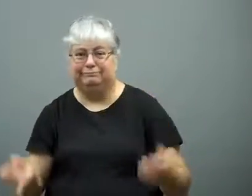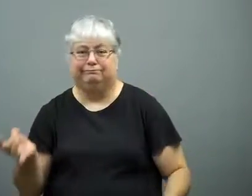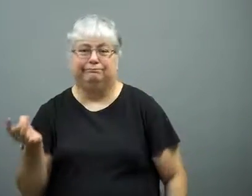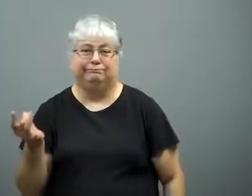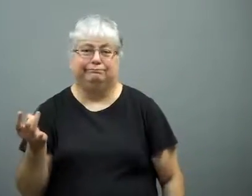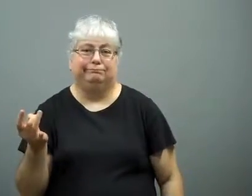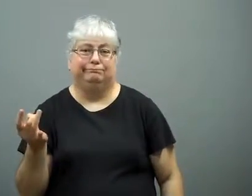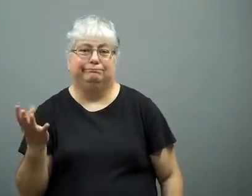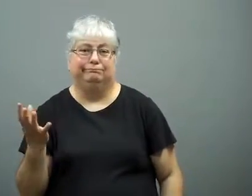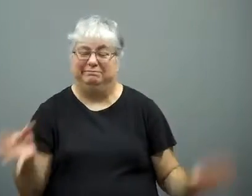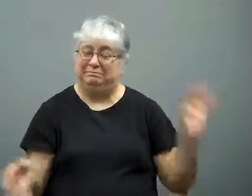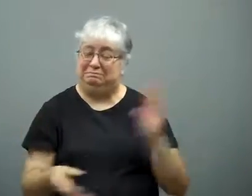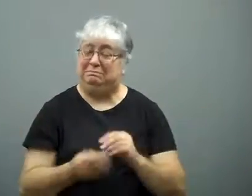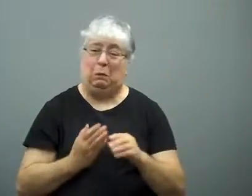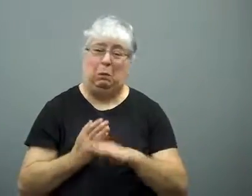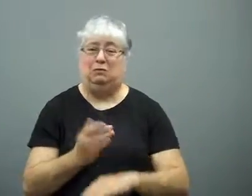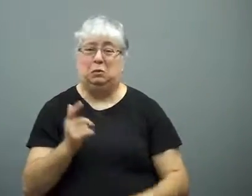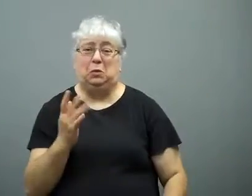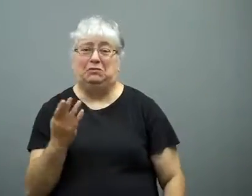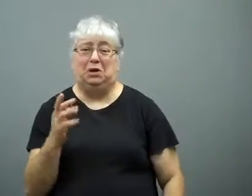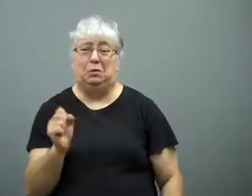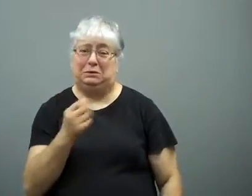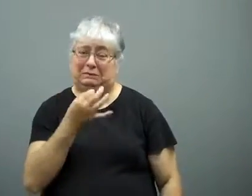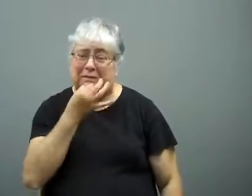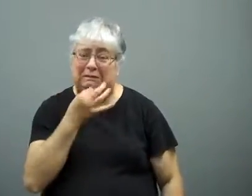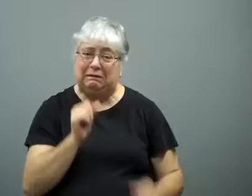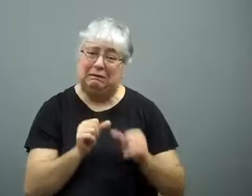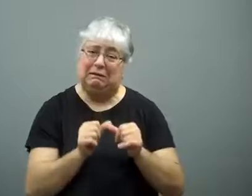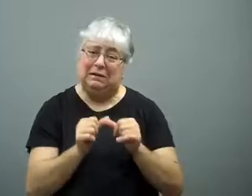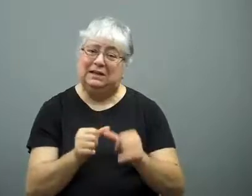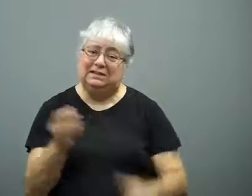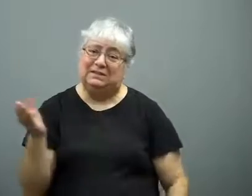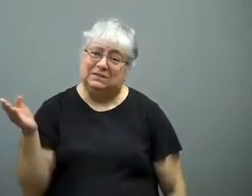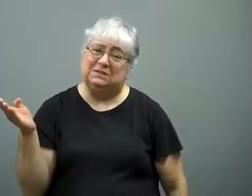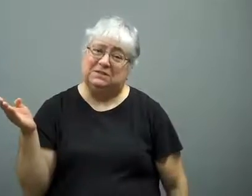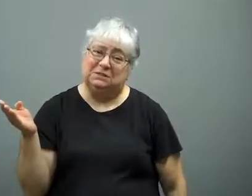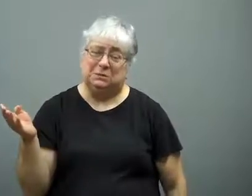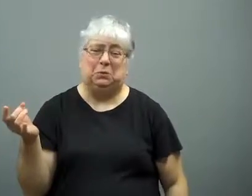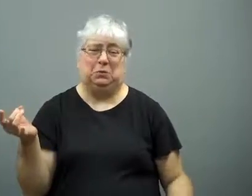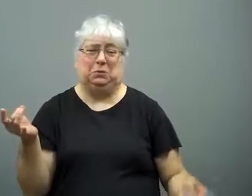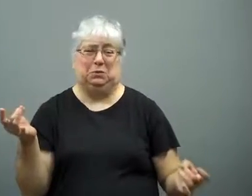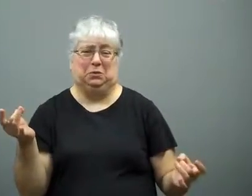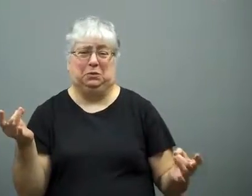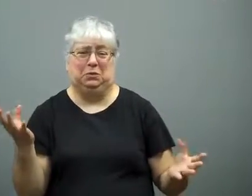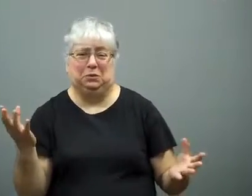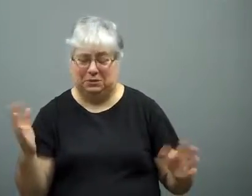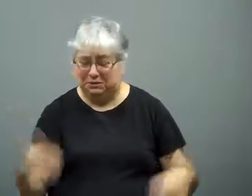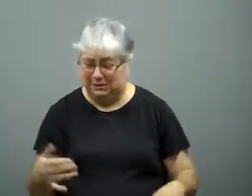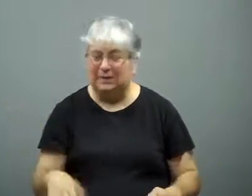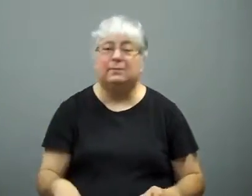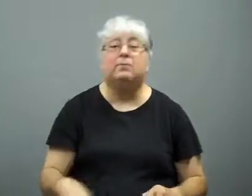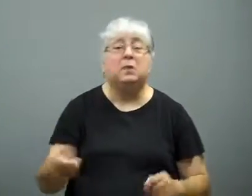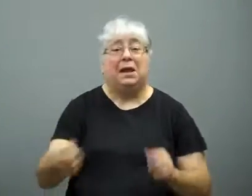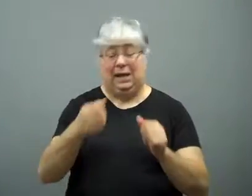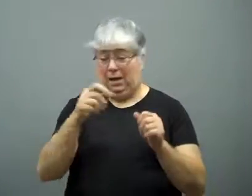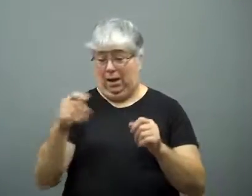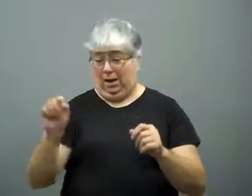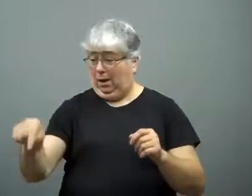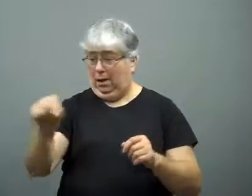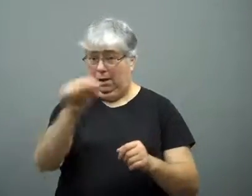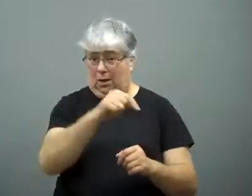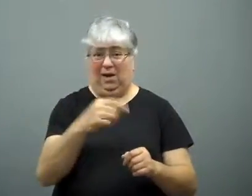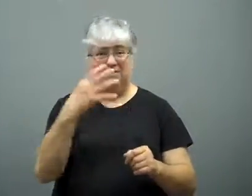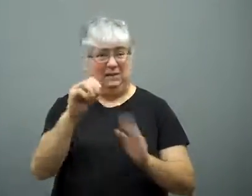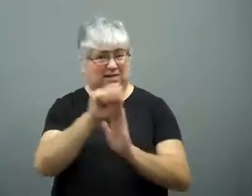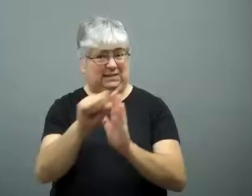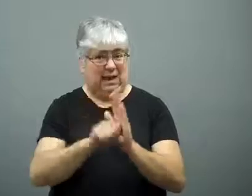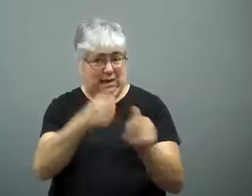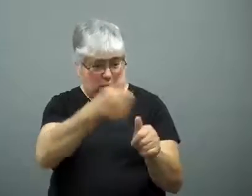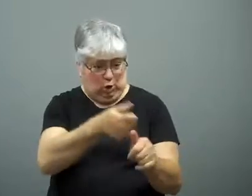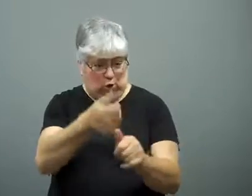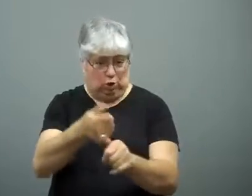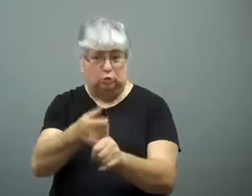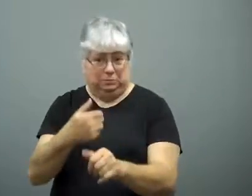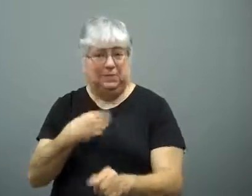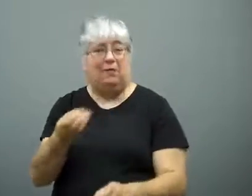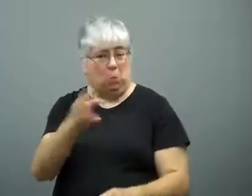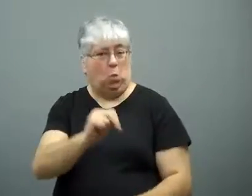Unbelievable. He was able to speak for over 24 hours straight.